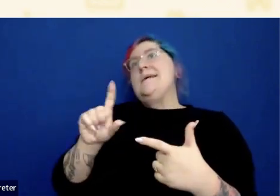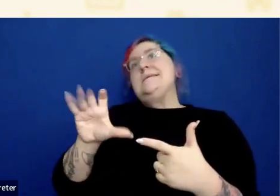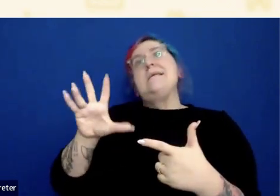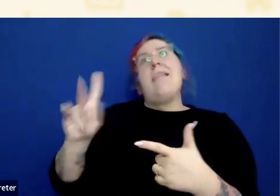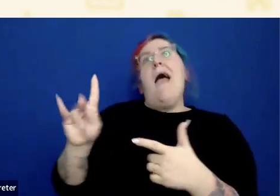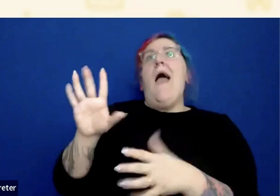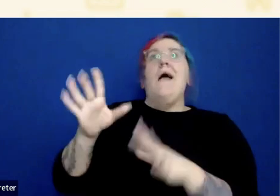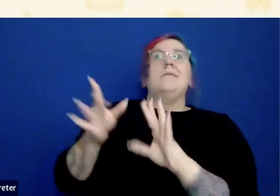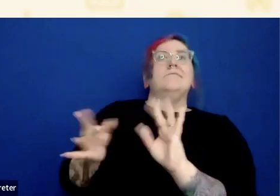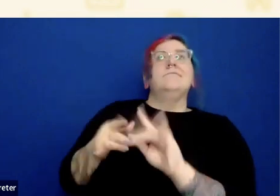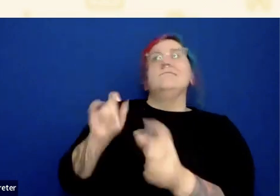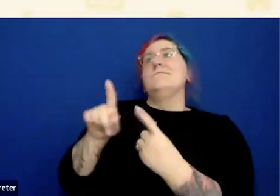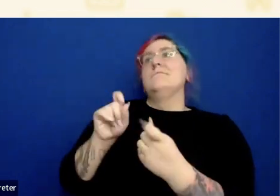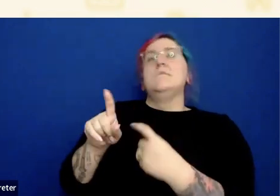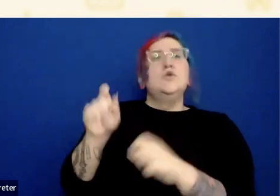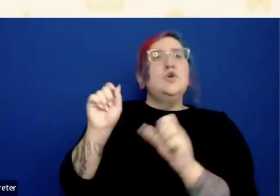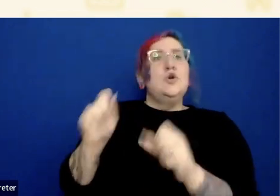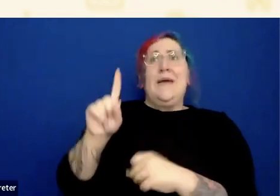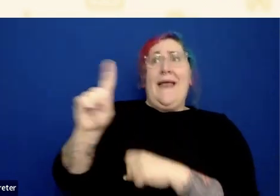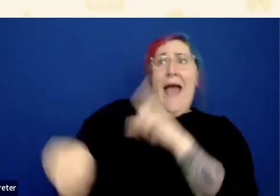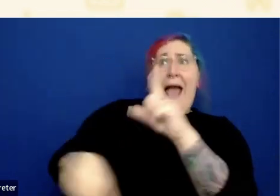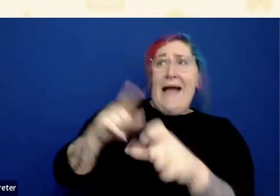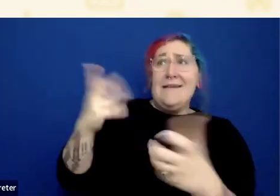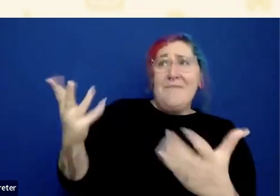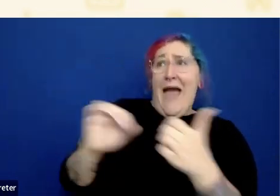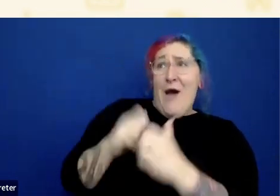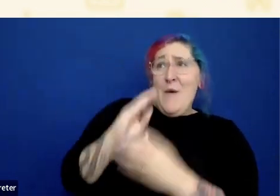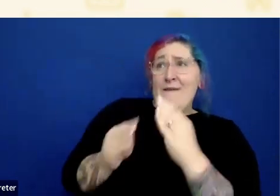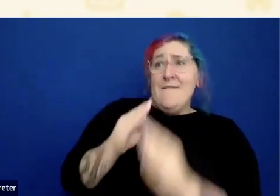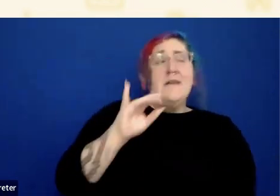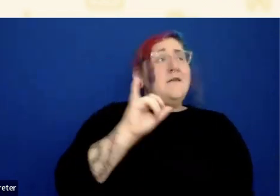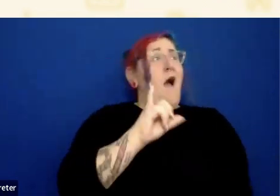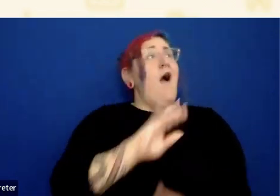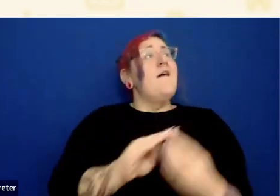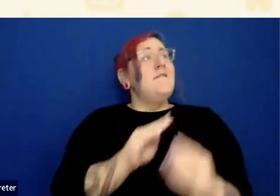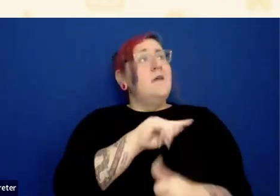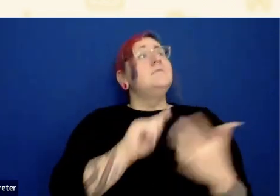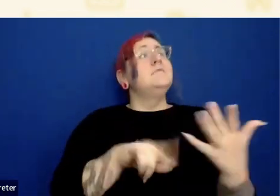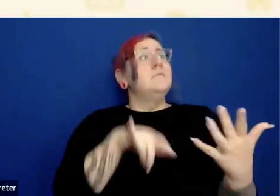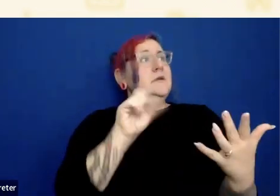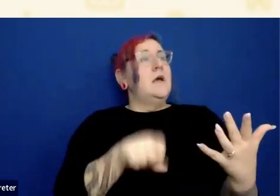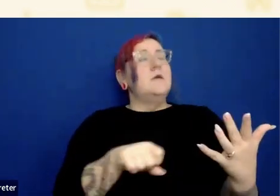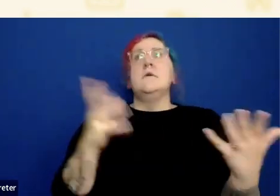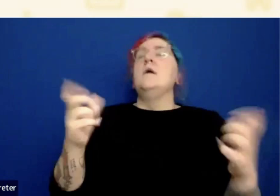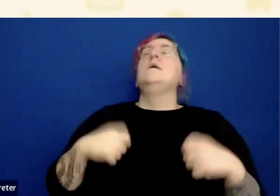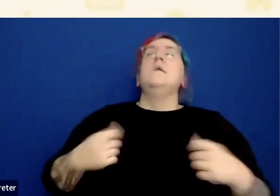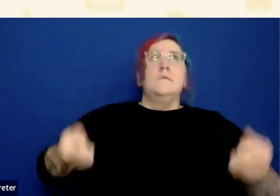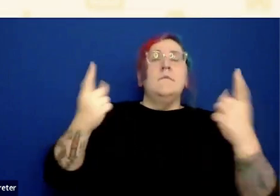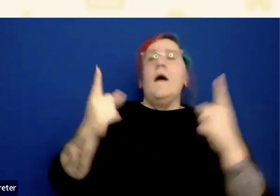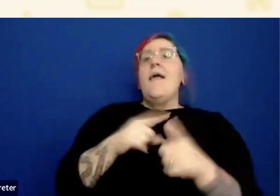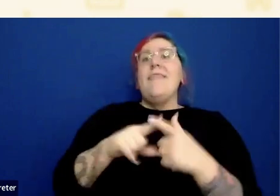You build those things in. Obviously, if you're talking about it from a company perspective, you need your leaders.